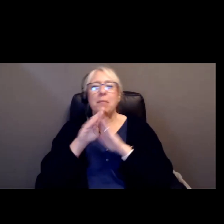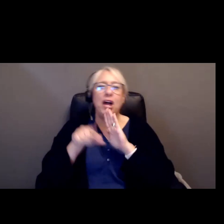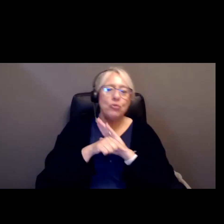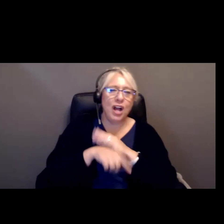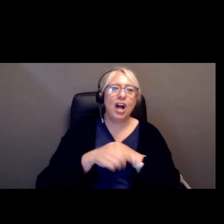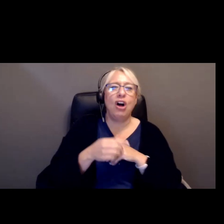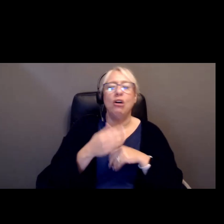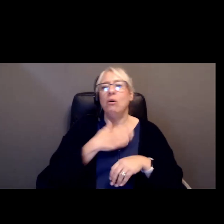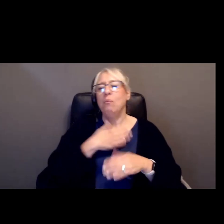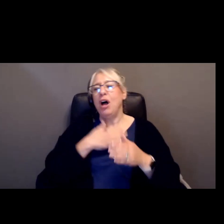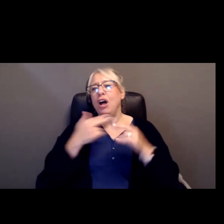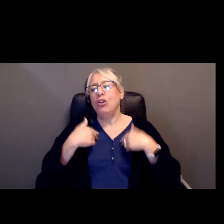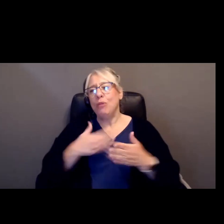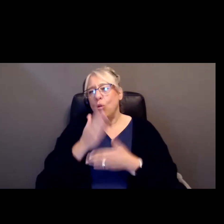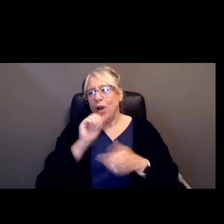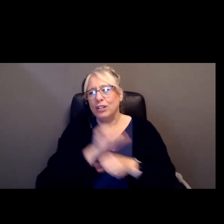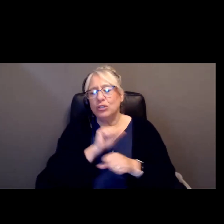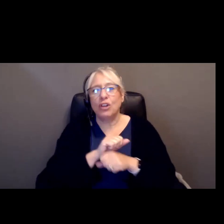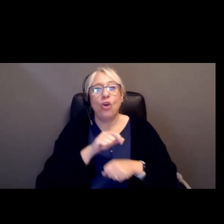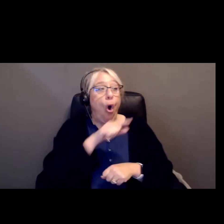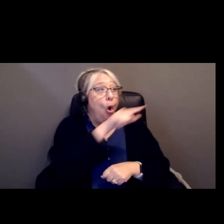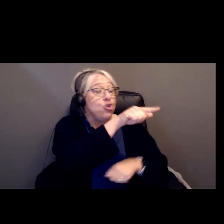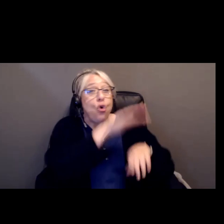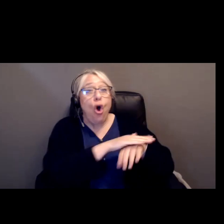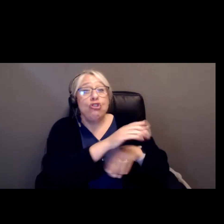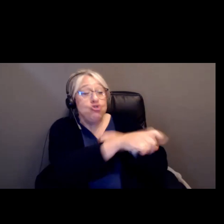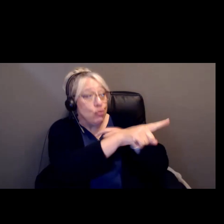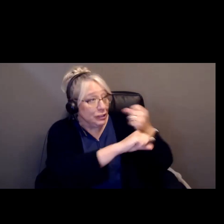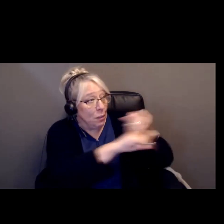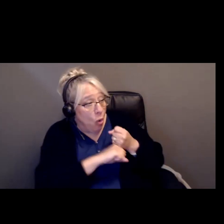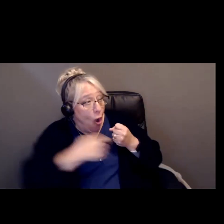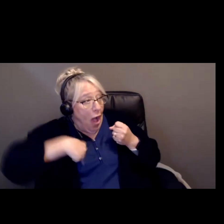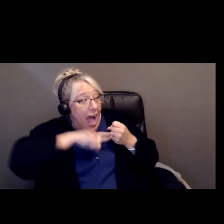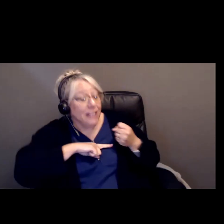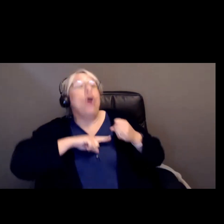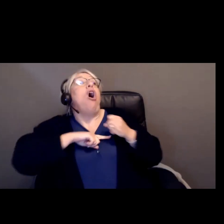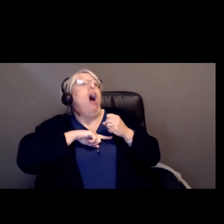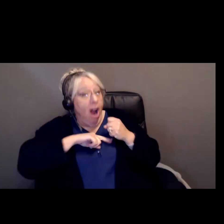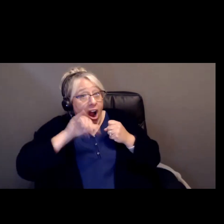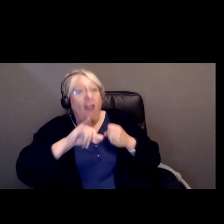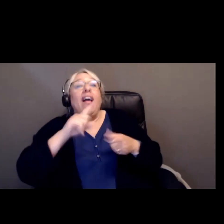and they said, “Oh, you're on our side!” Then they started talking about their experience.